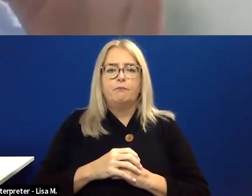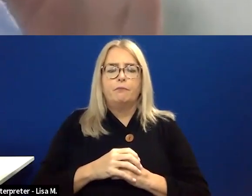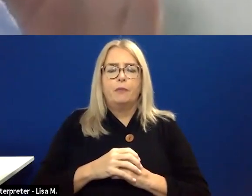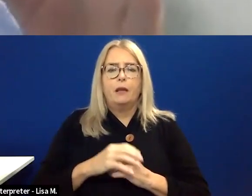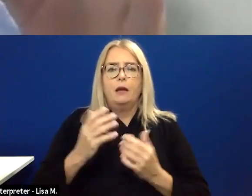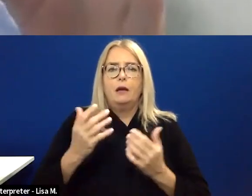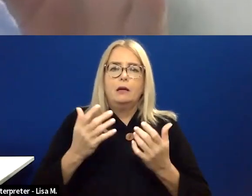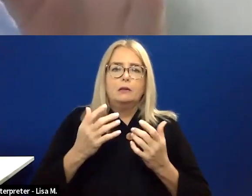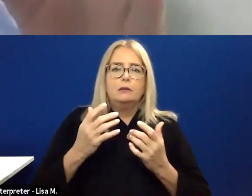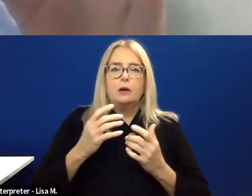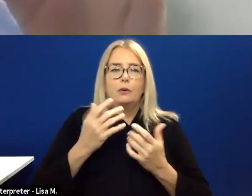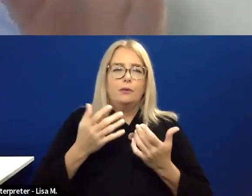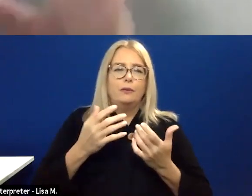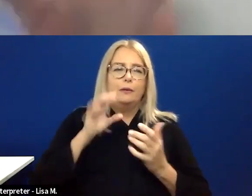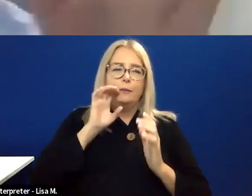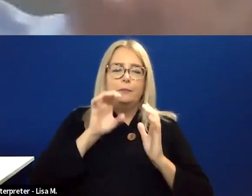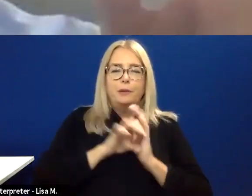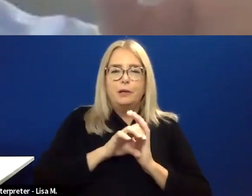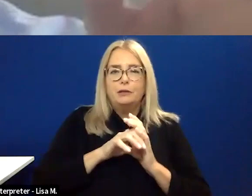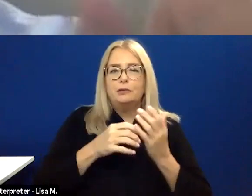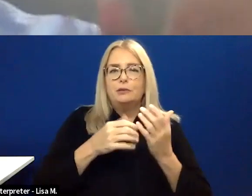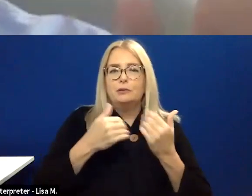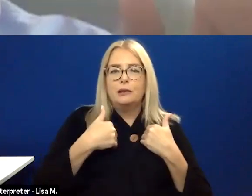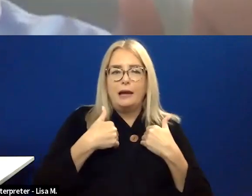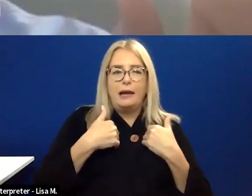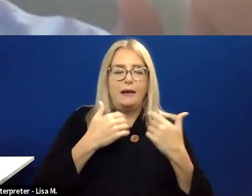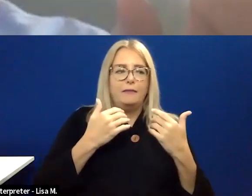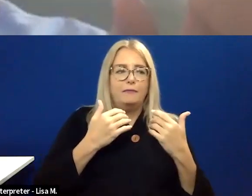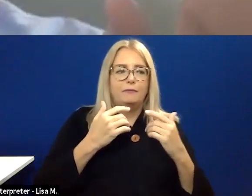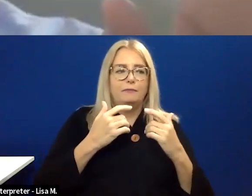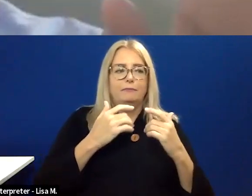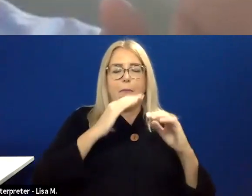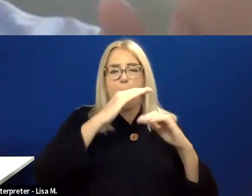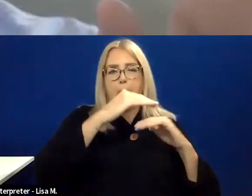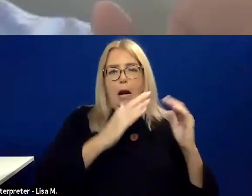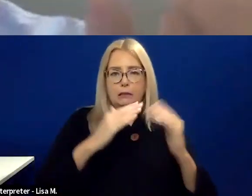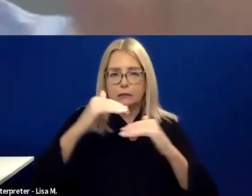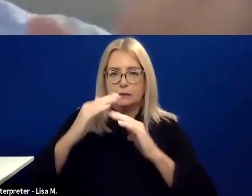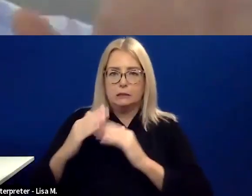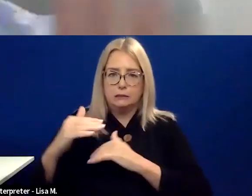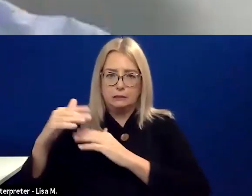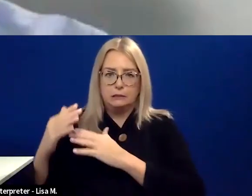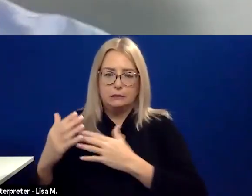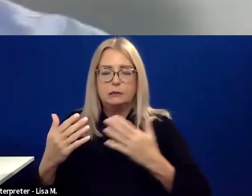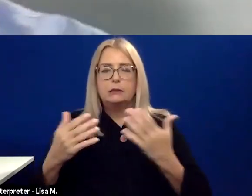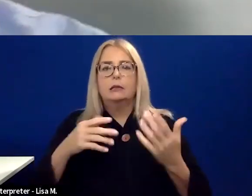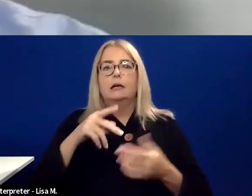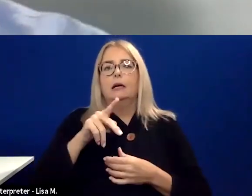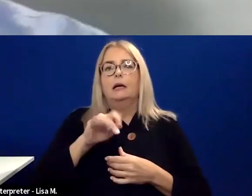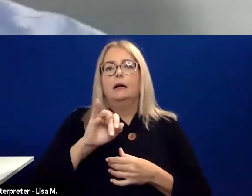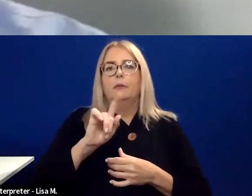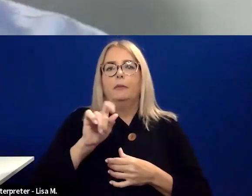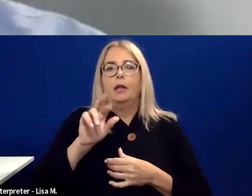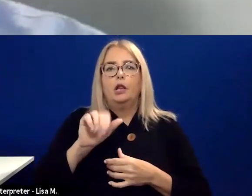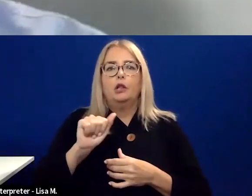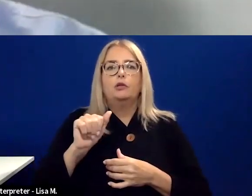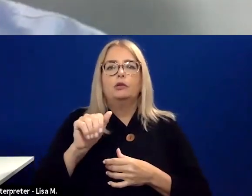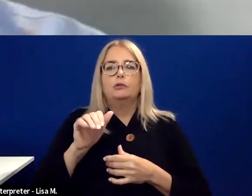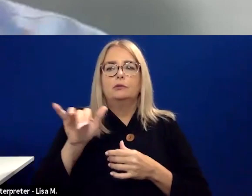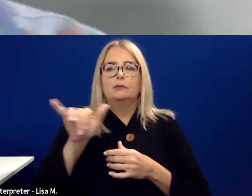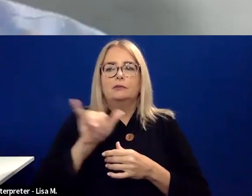box at the top and in the pillars they're all the same size right and we're affected by the visual